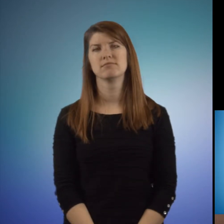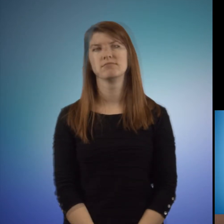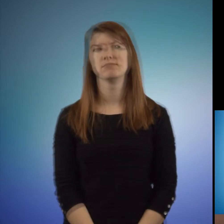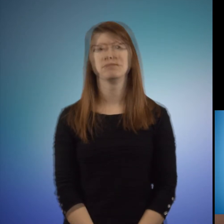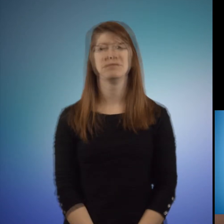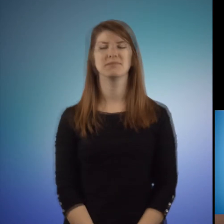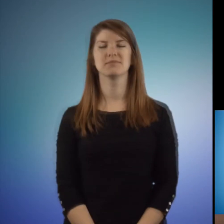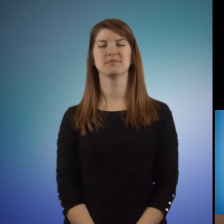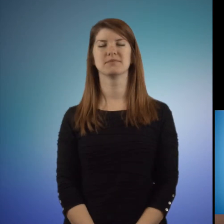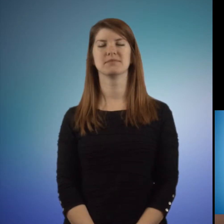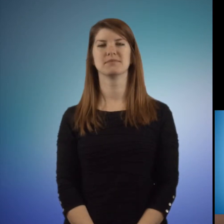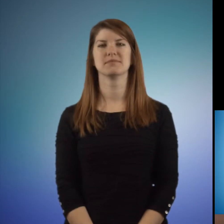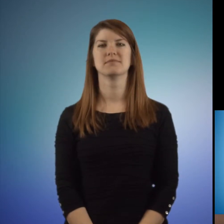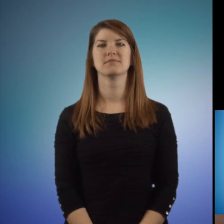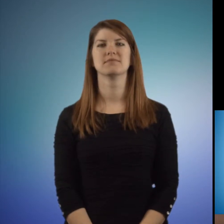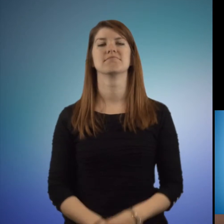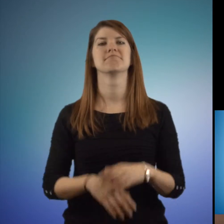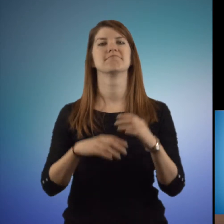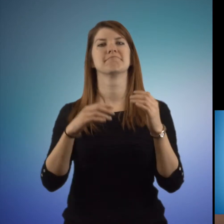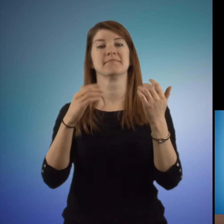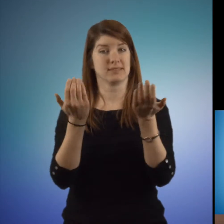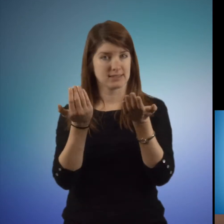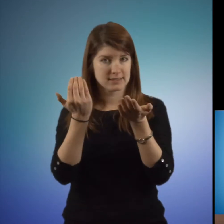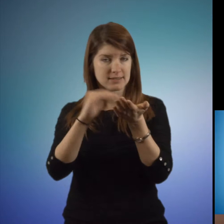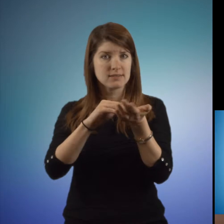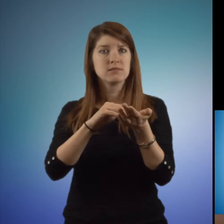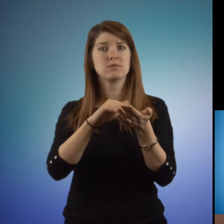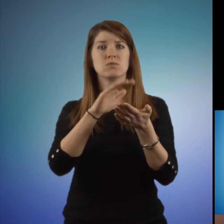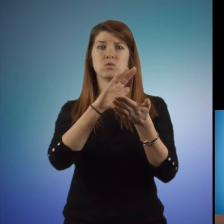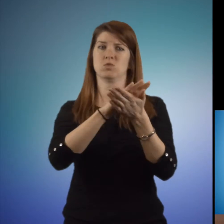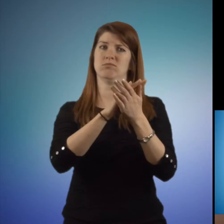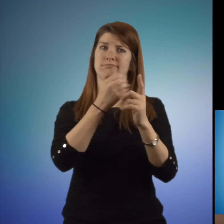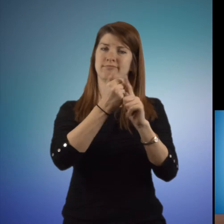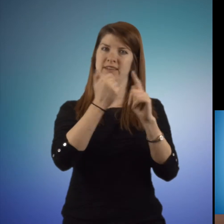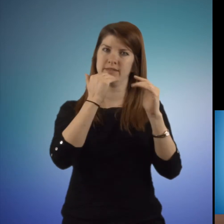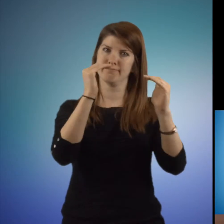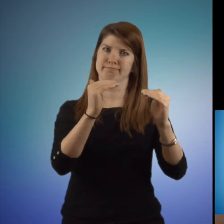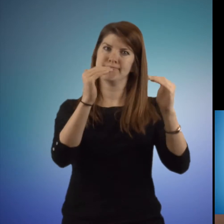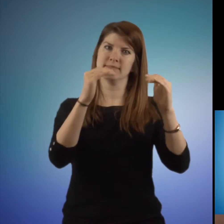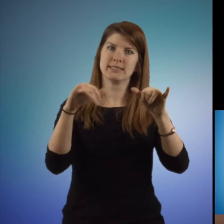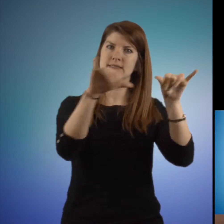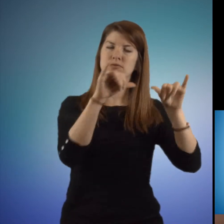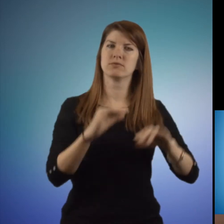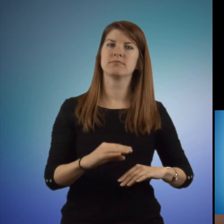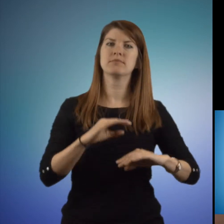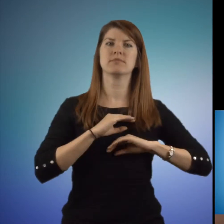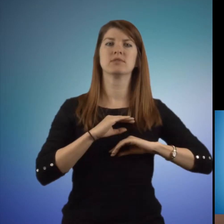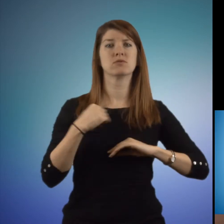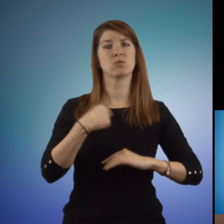So, again, schools have a higher standard to meet and so we need to talk about communication,